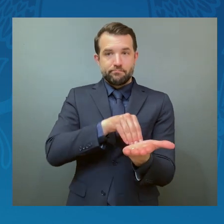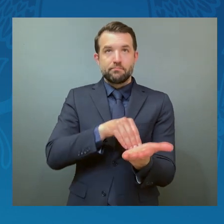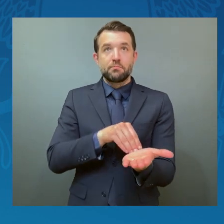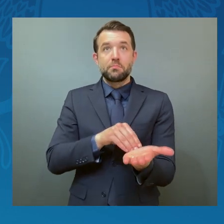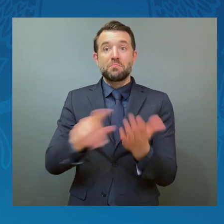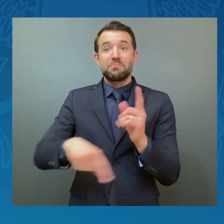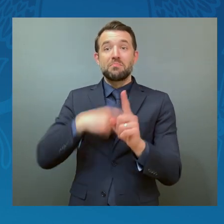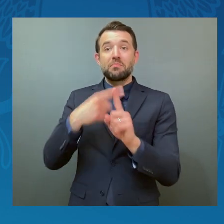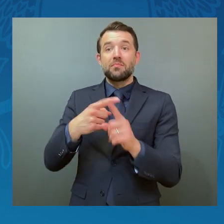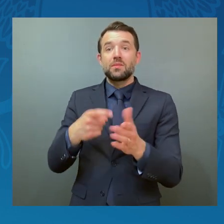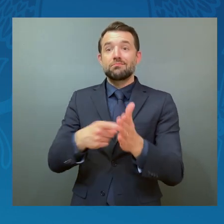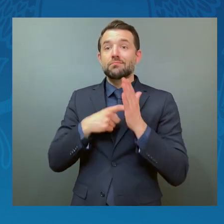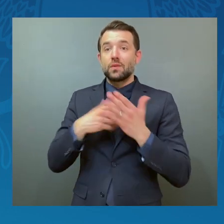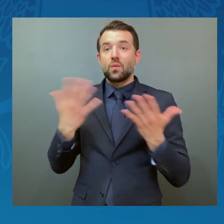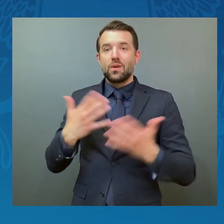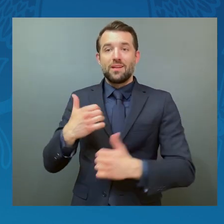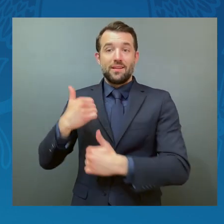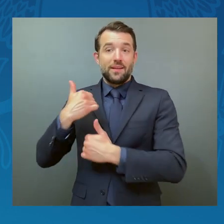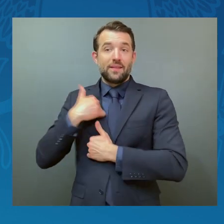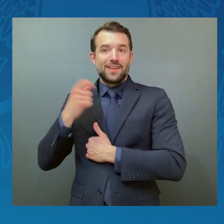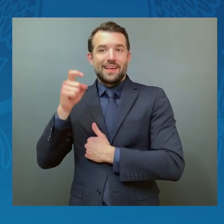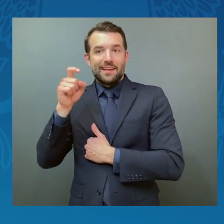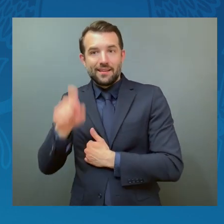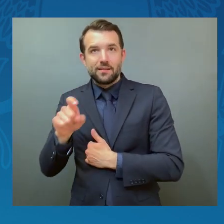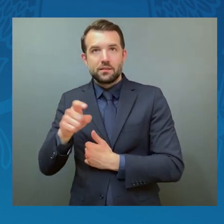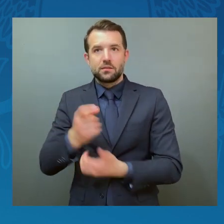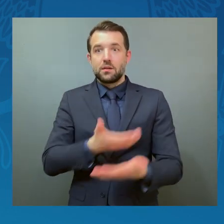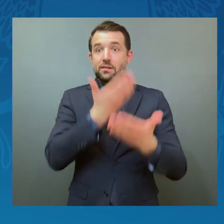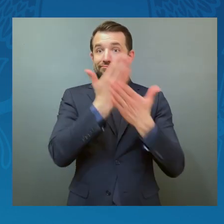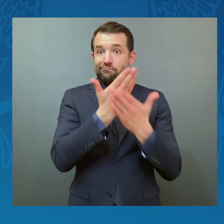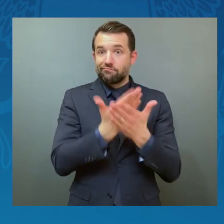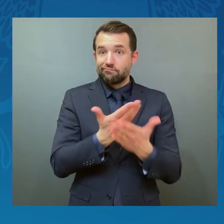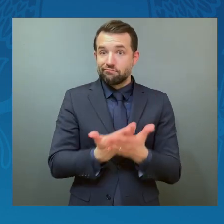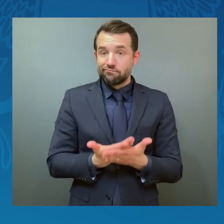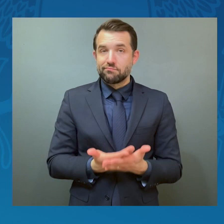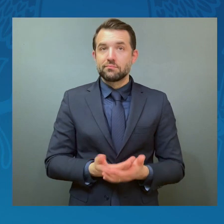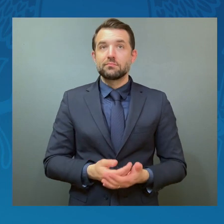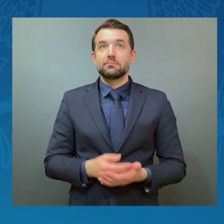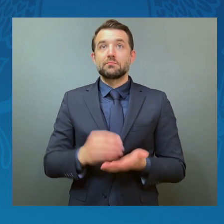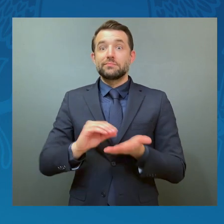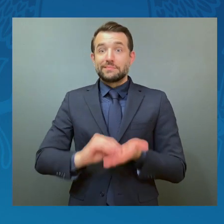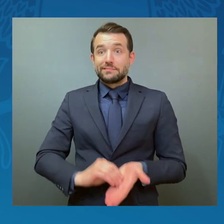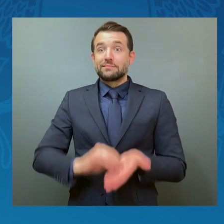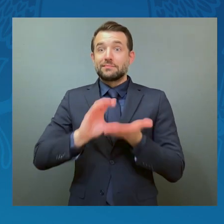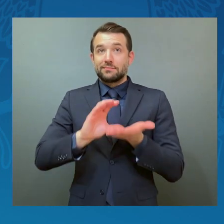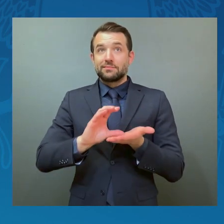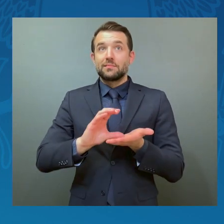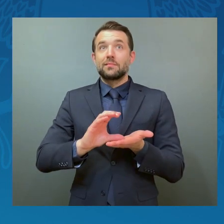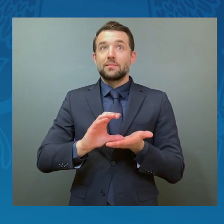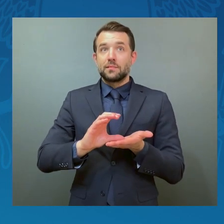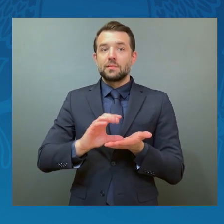to submit a lot of documents to prove. Bless you. To prove their income and eligibility.